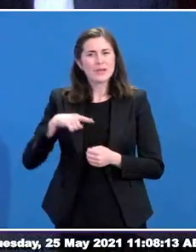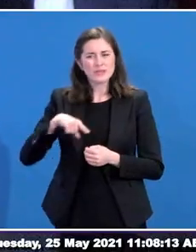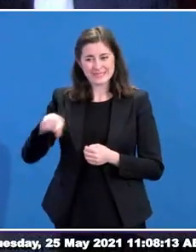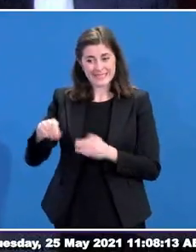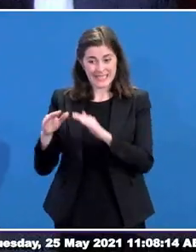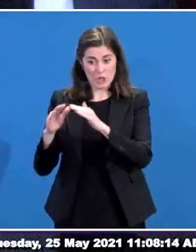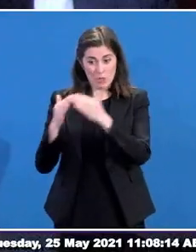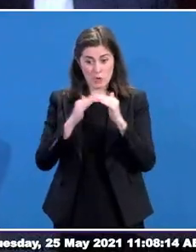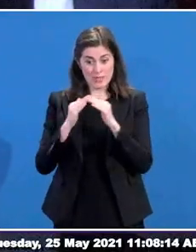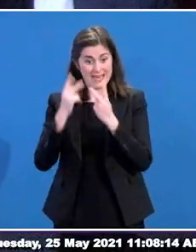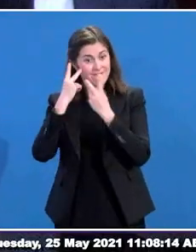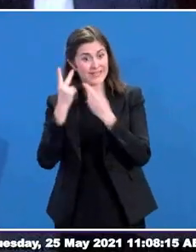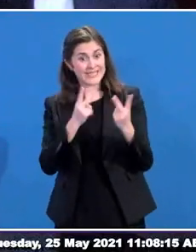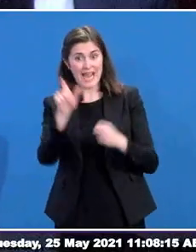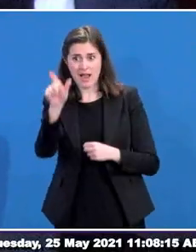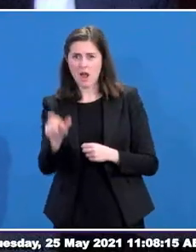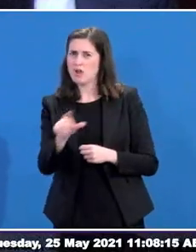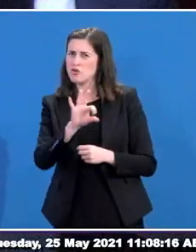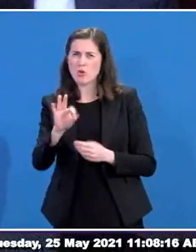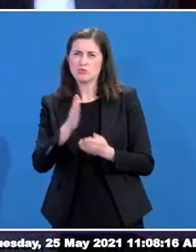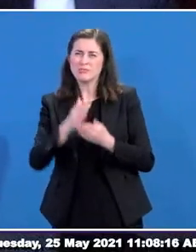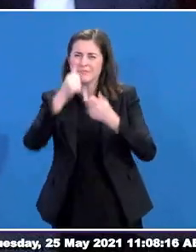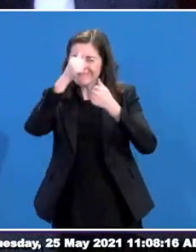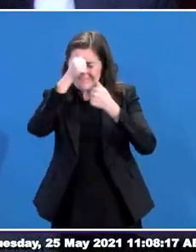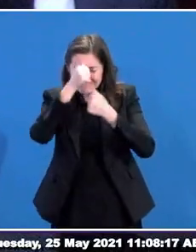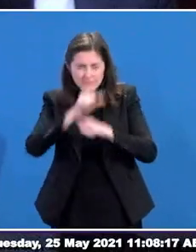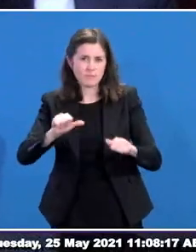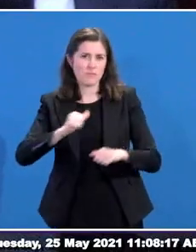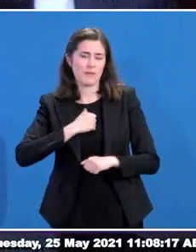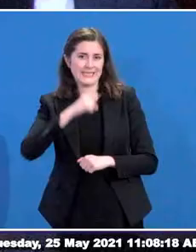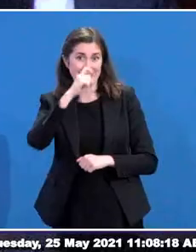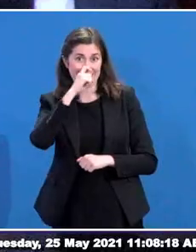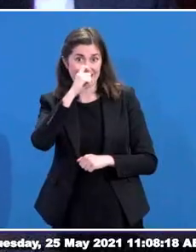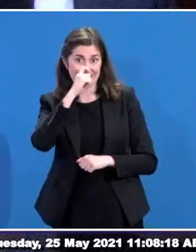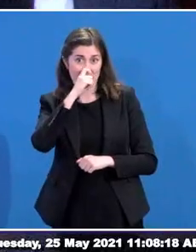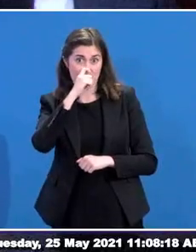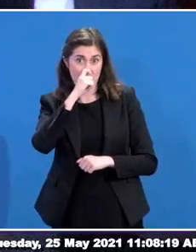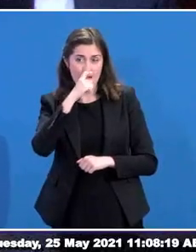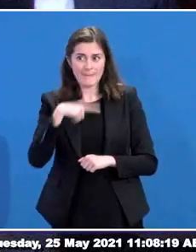of Melissa's support needs without speaking to me or without,